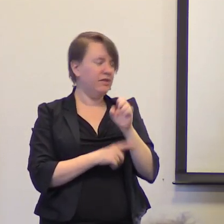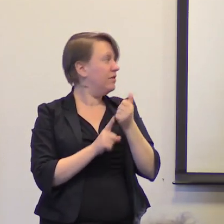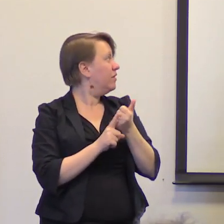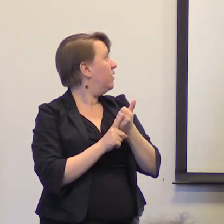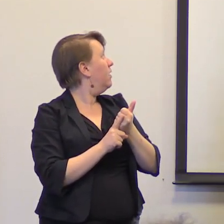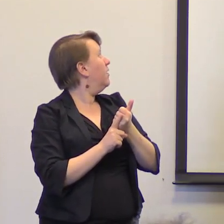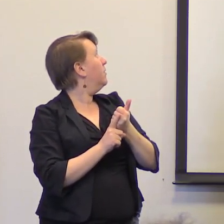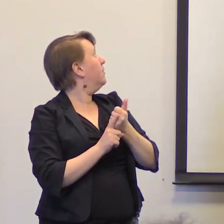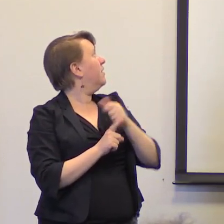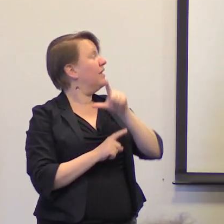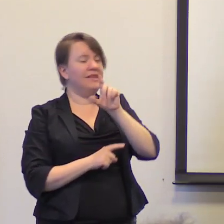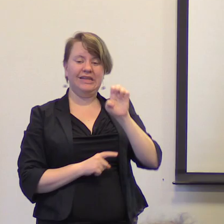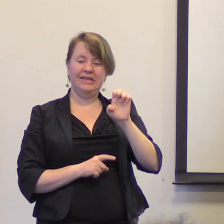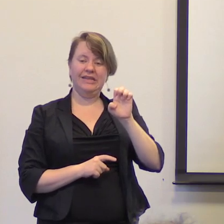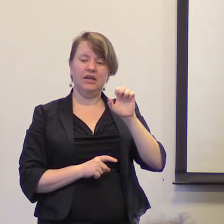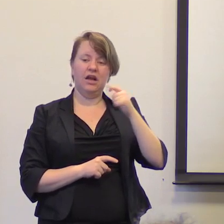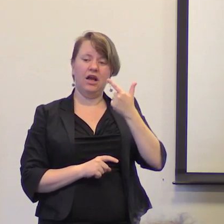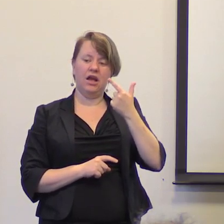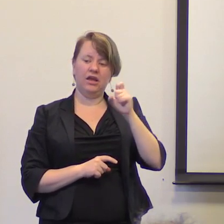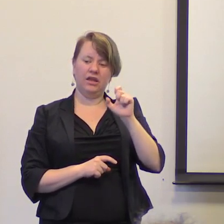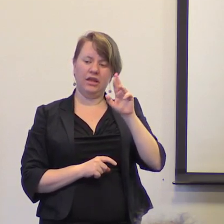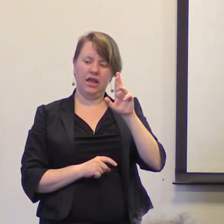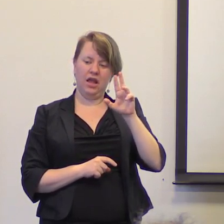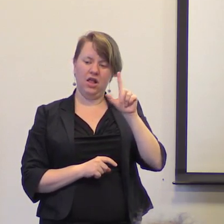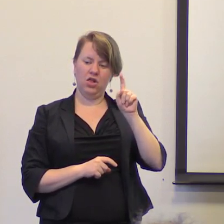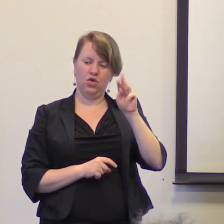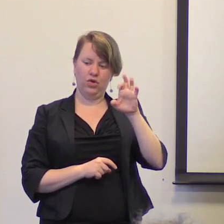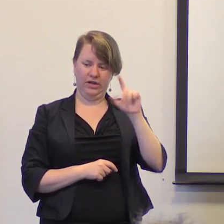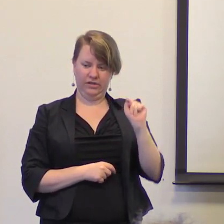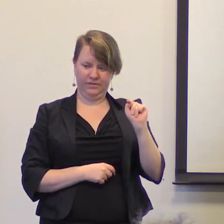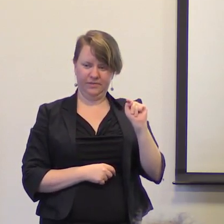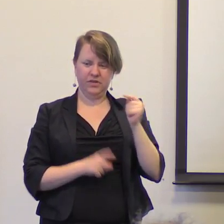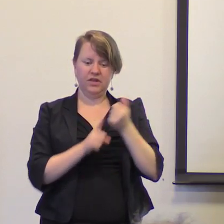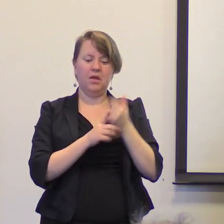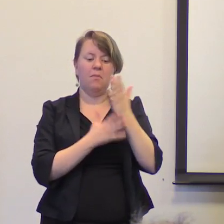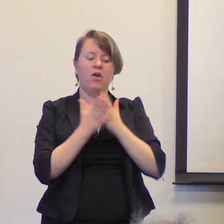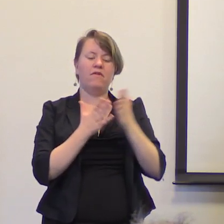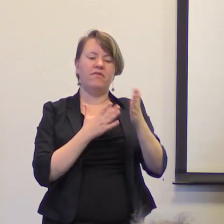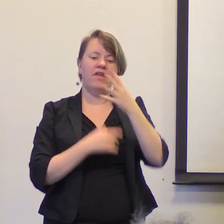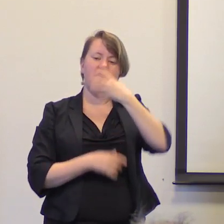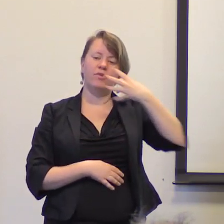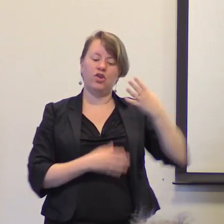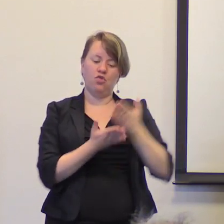He is the deputy director of the ACLU's Immigrants' Rights Project, one of our 16 different areas where we work.